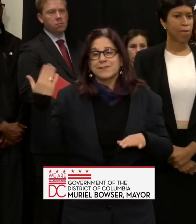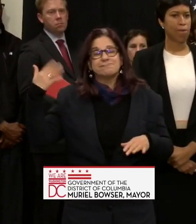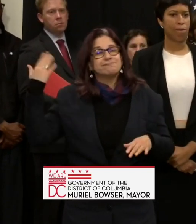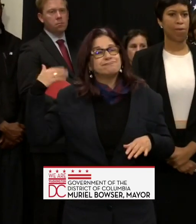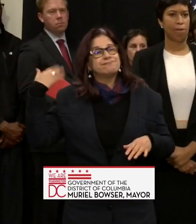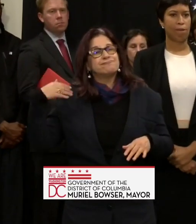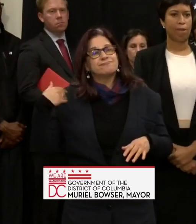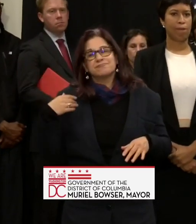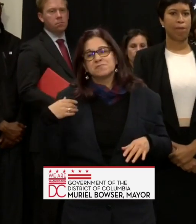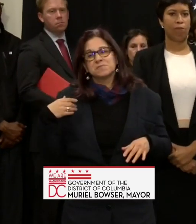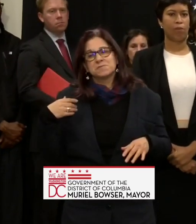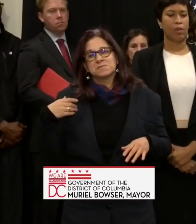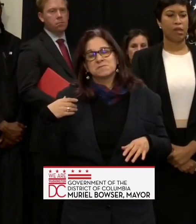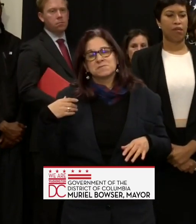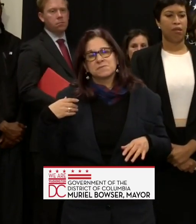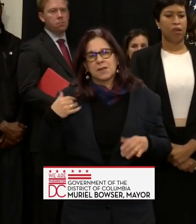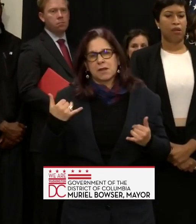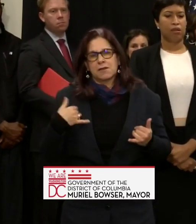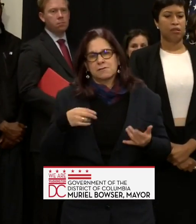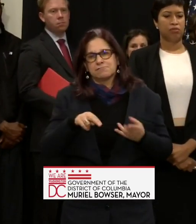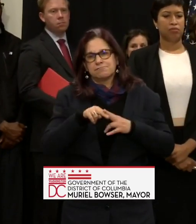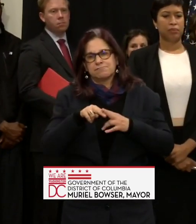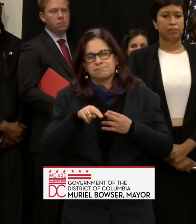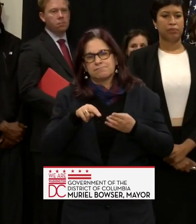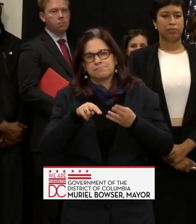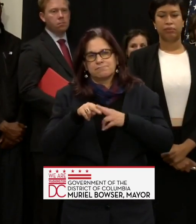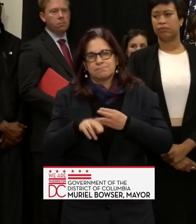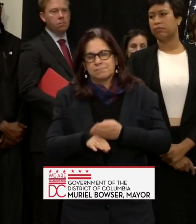ADAPTING OUR METHODOLOGIES FROM PAST EVENTS AND SPECIFICALLY I